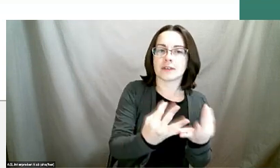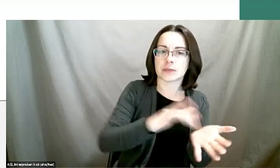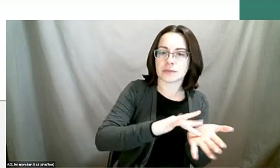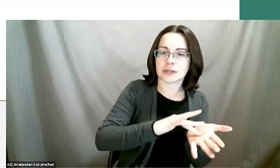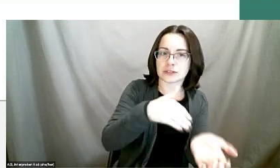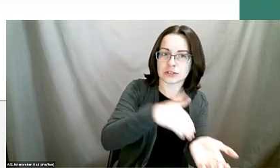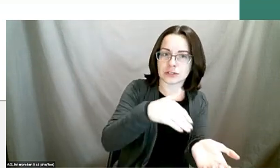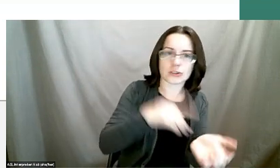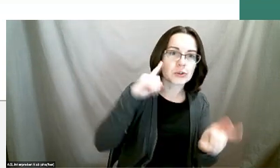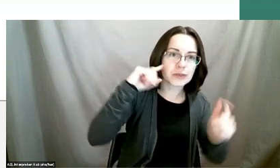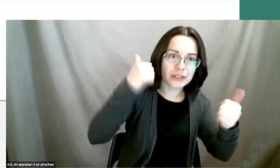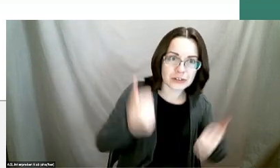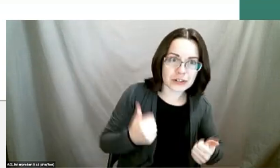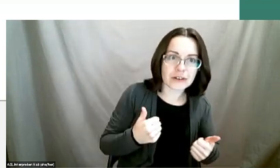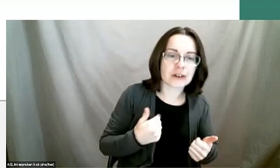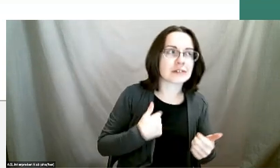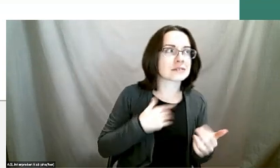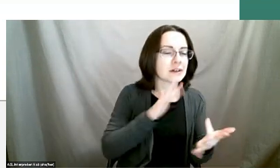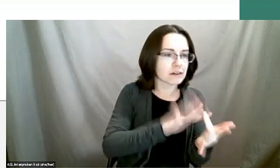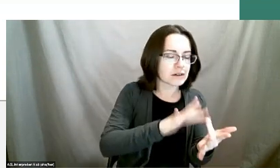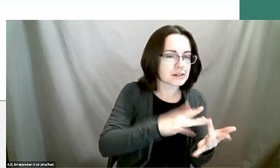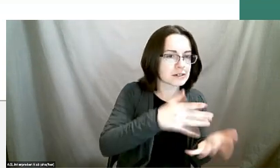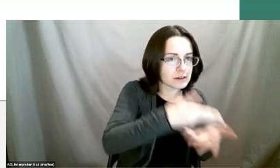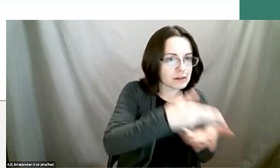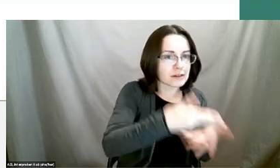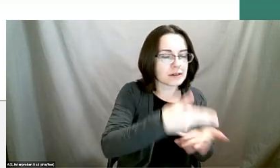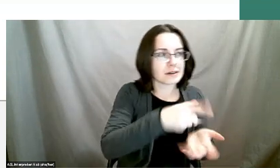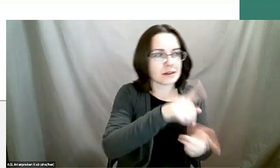And I reached out to him and asked about his research.